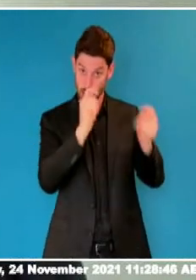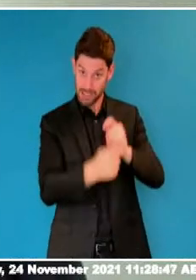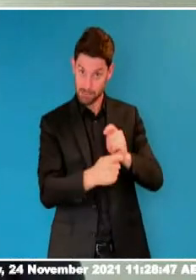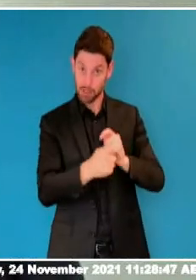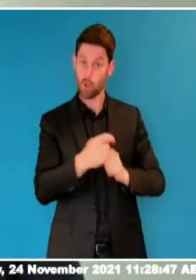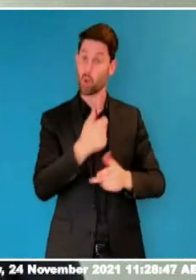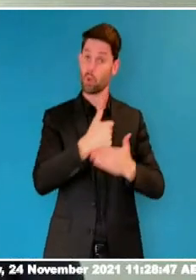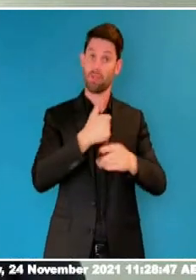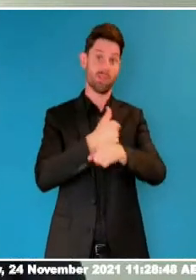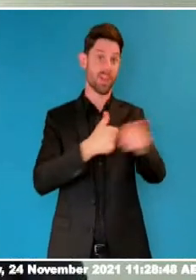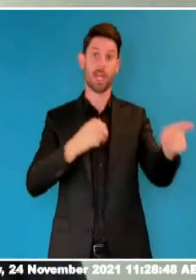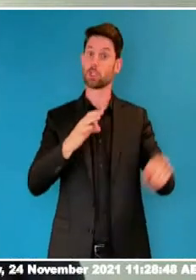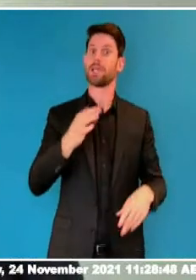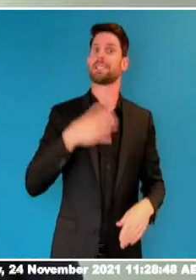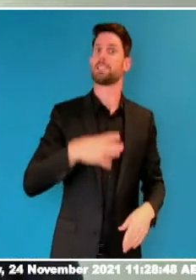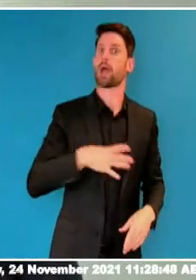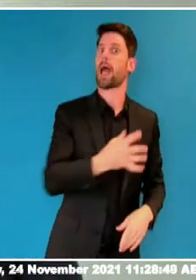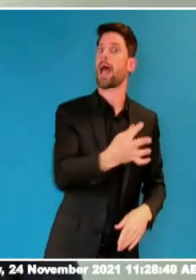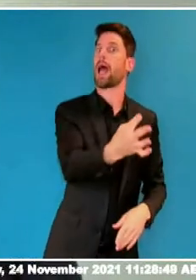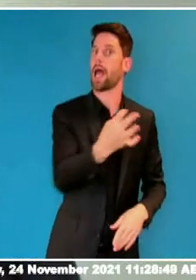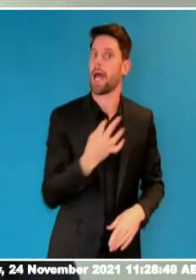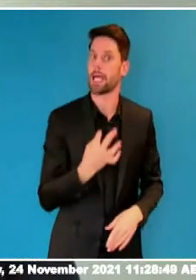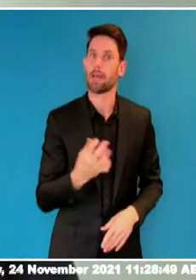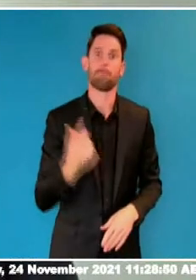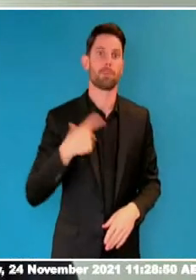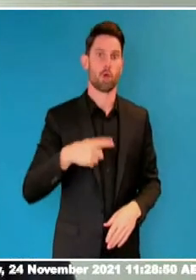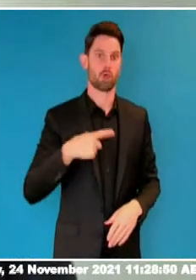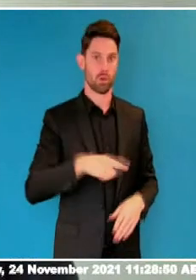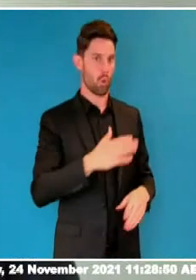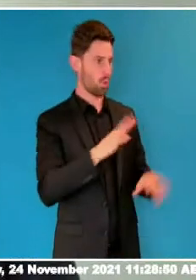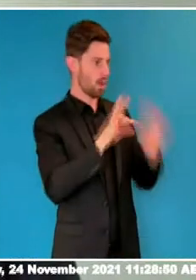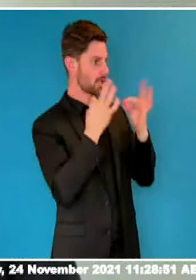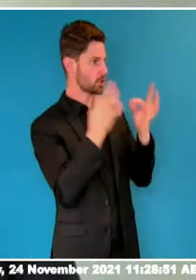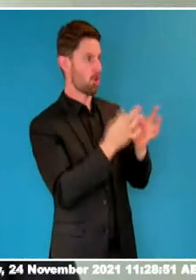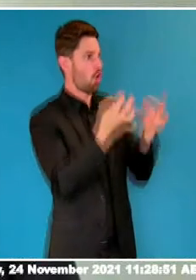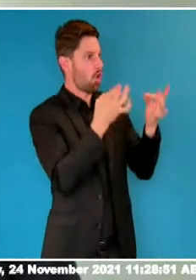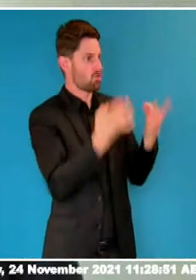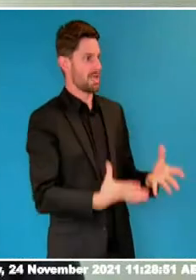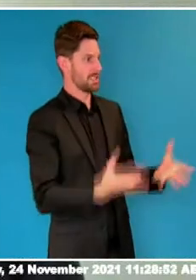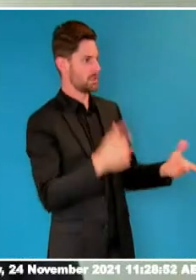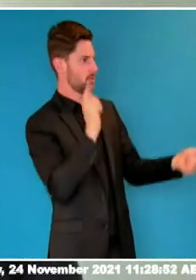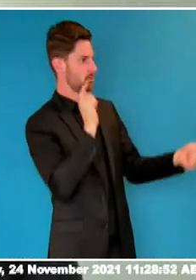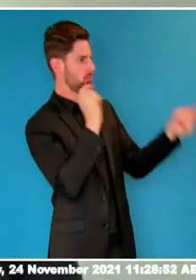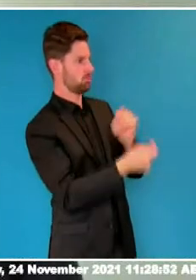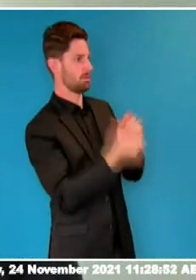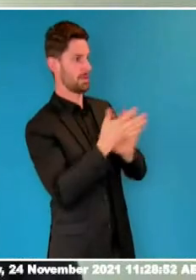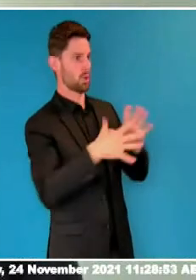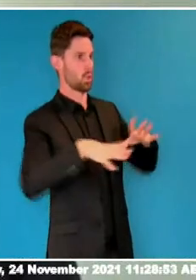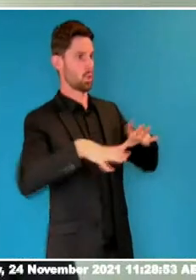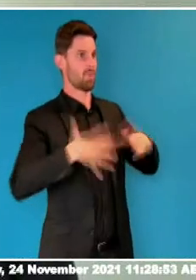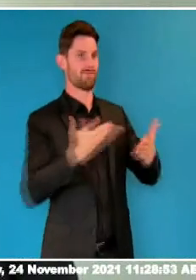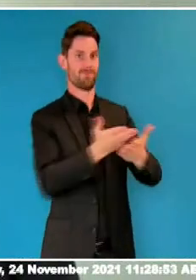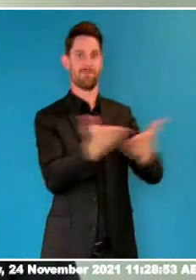ask for adjustments because they've already been made for everyone at RMIT? Correct.